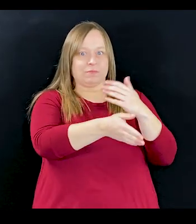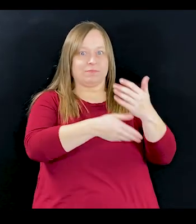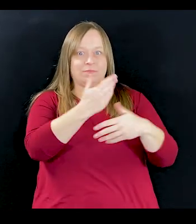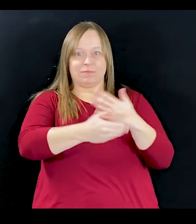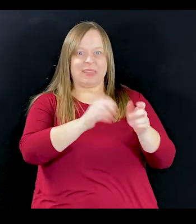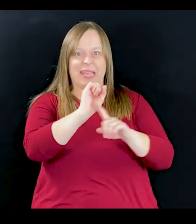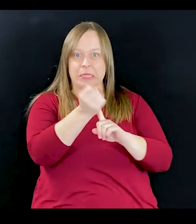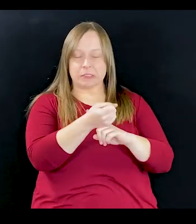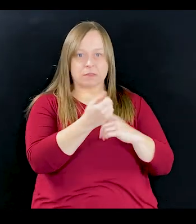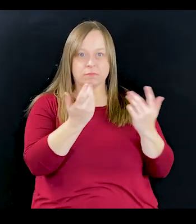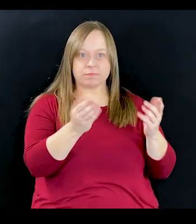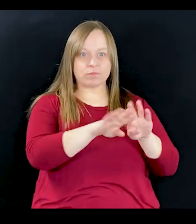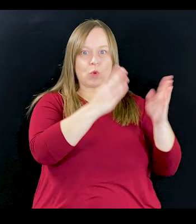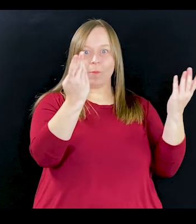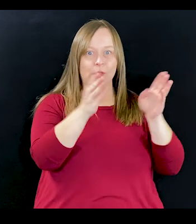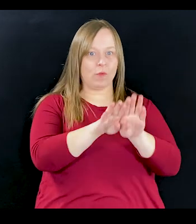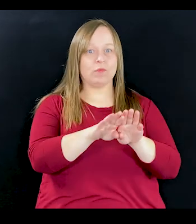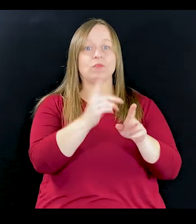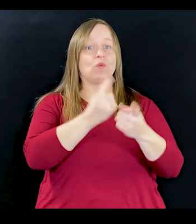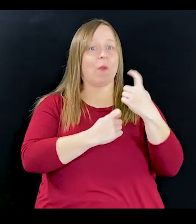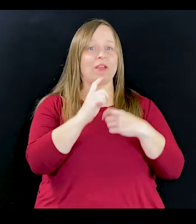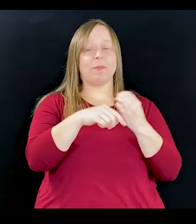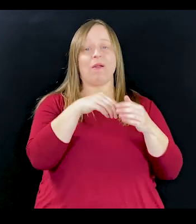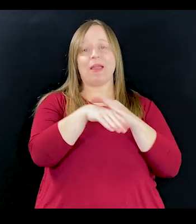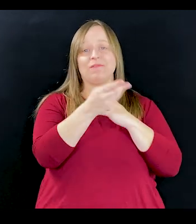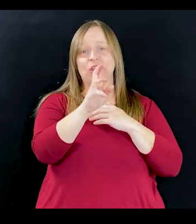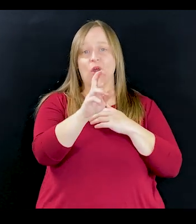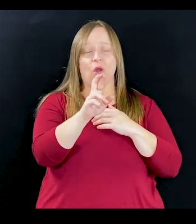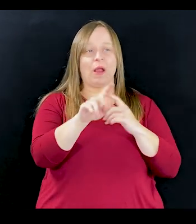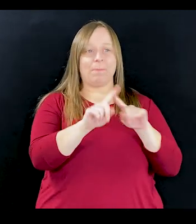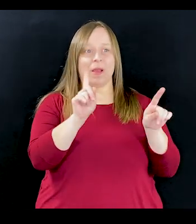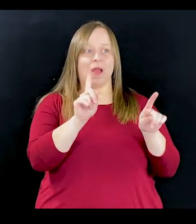ACCES-VR case. So if a client has questions about ACCES-VR, but hasn't